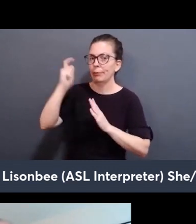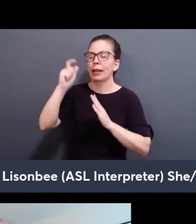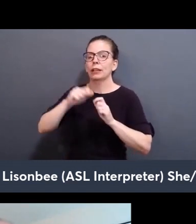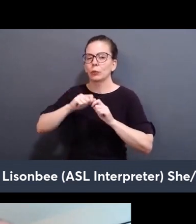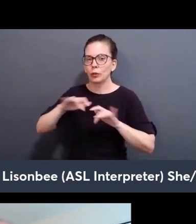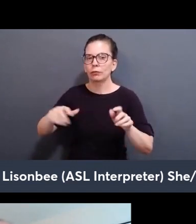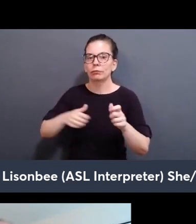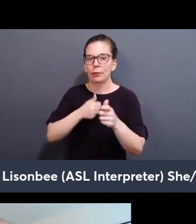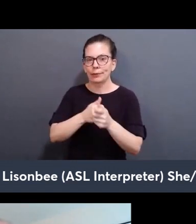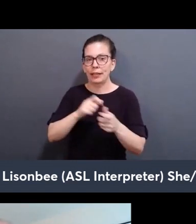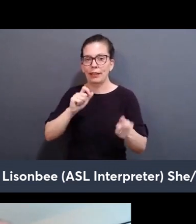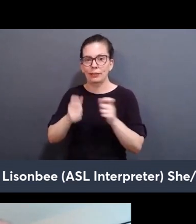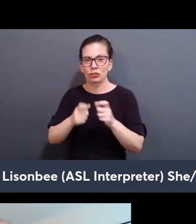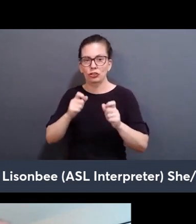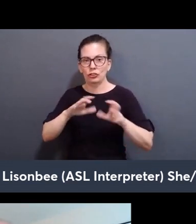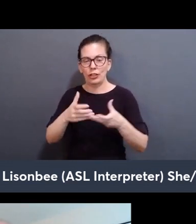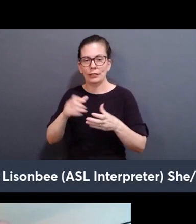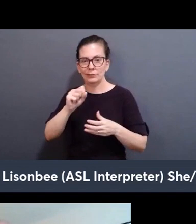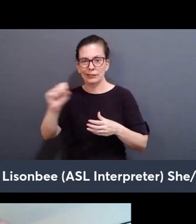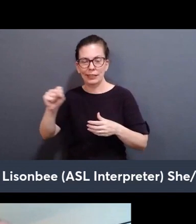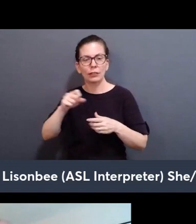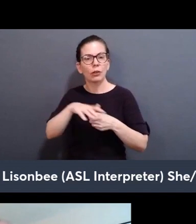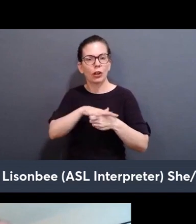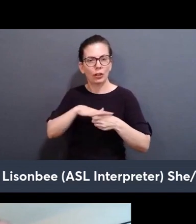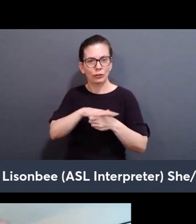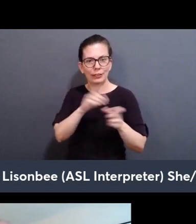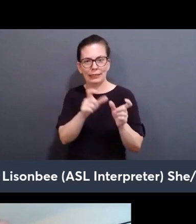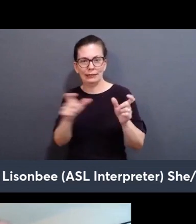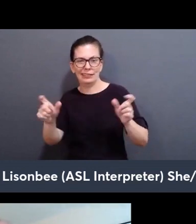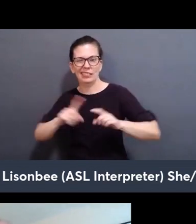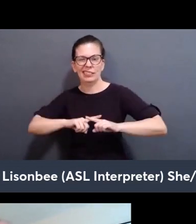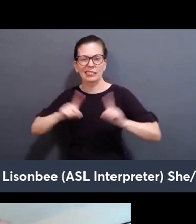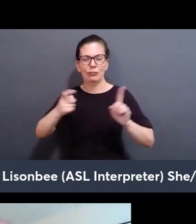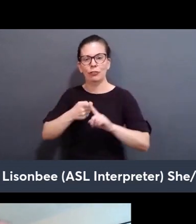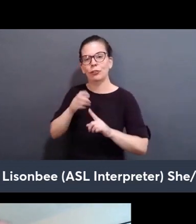and find out which stack instance are different from your new template.